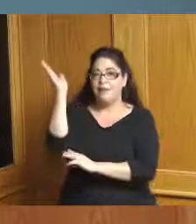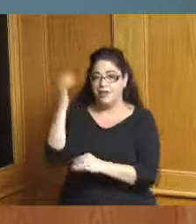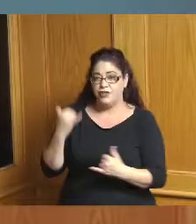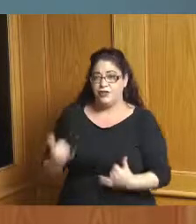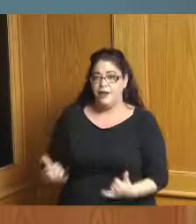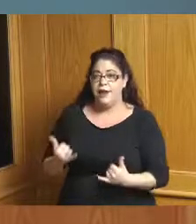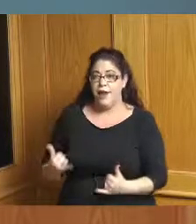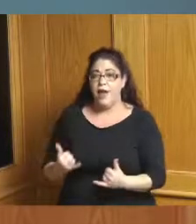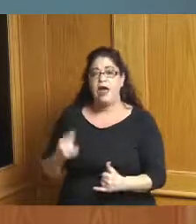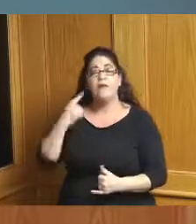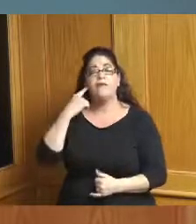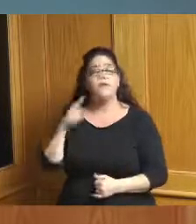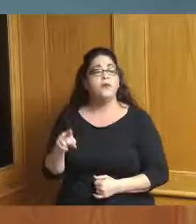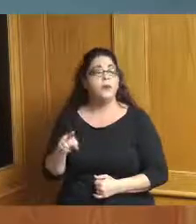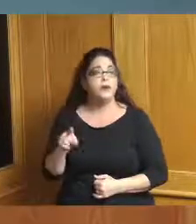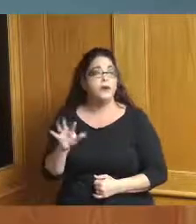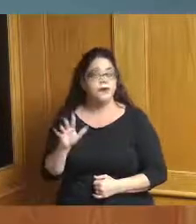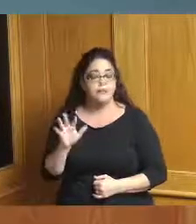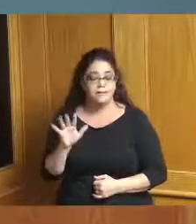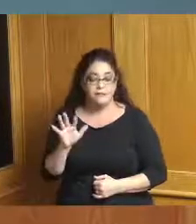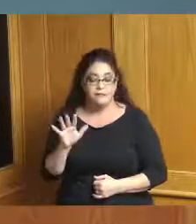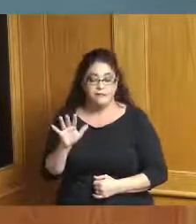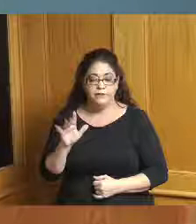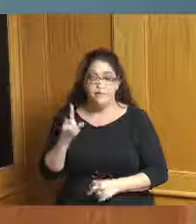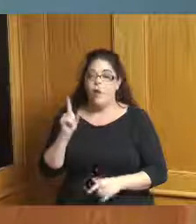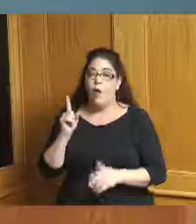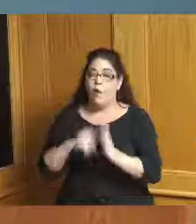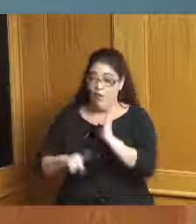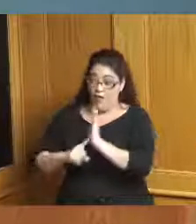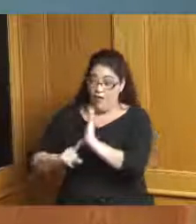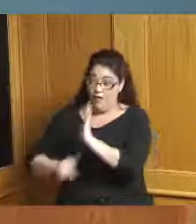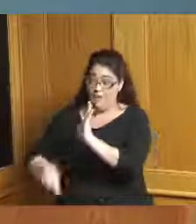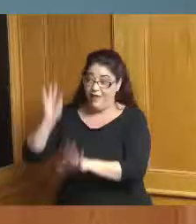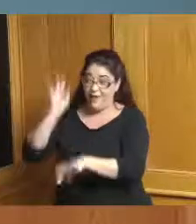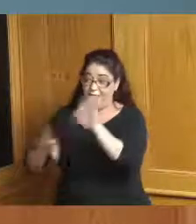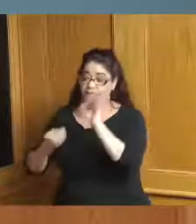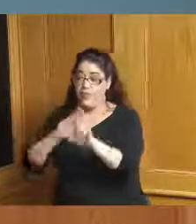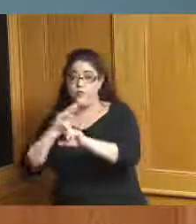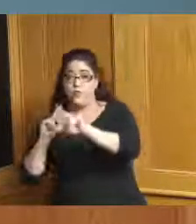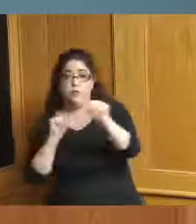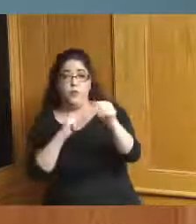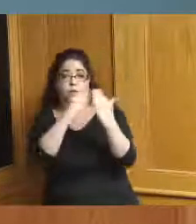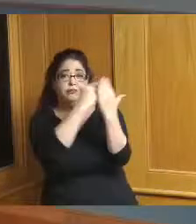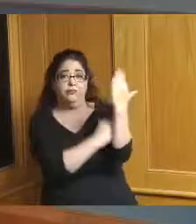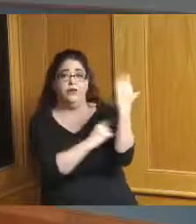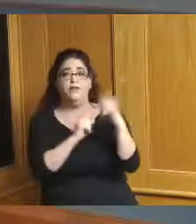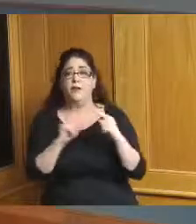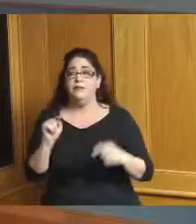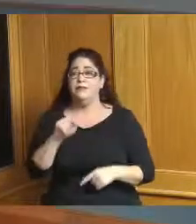of findings from let me put on my glasses findings from Tax Incentive Review Council